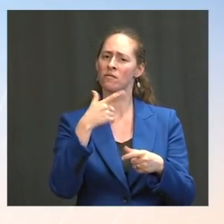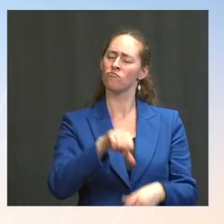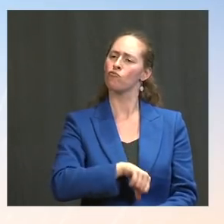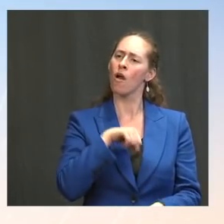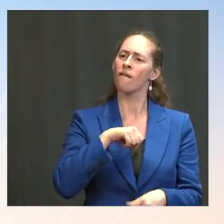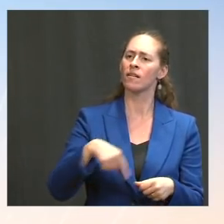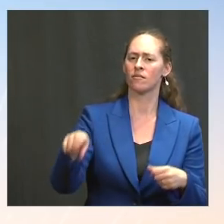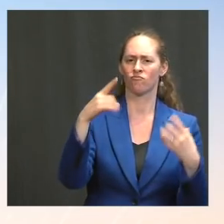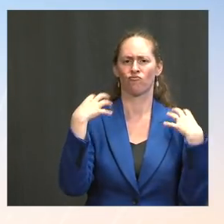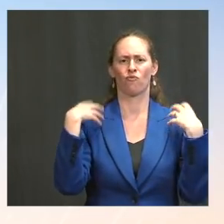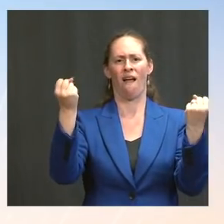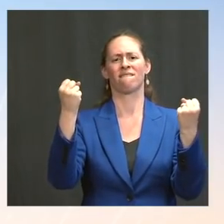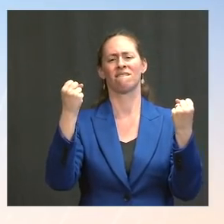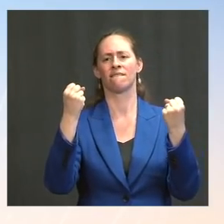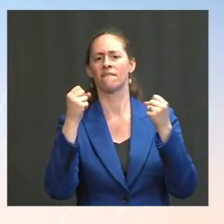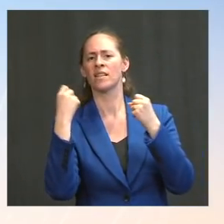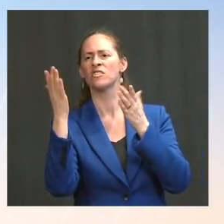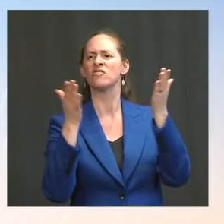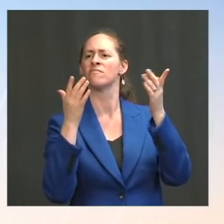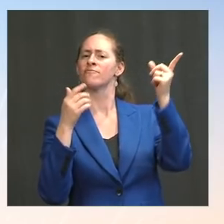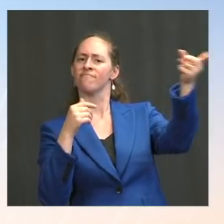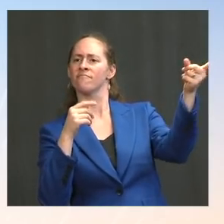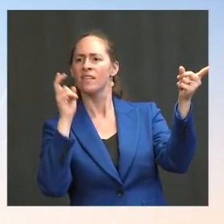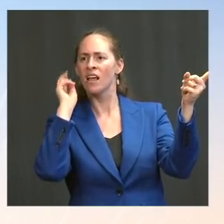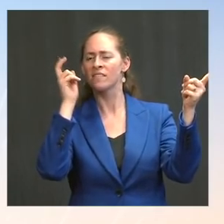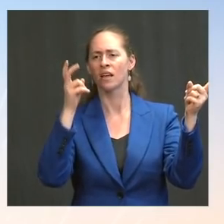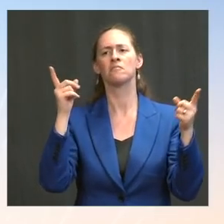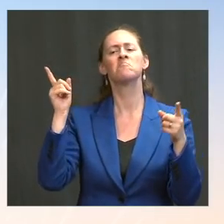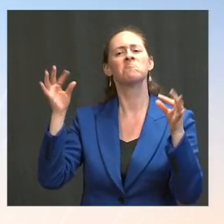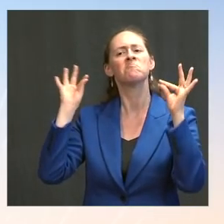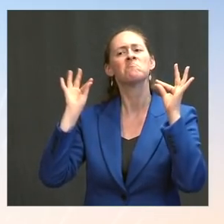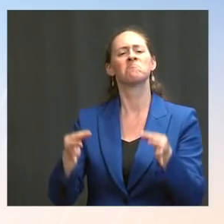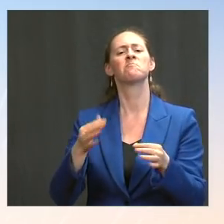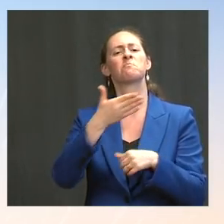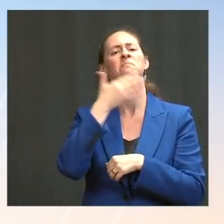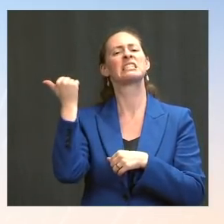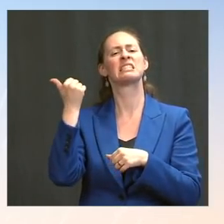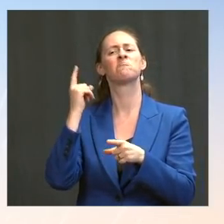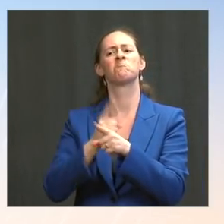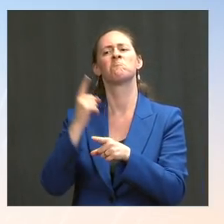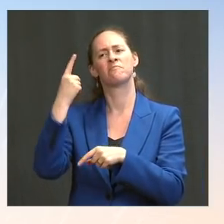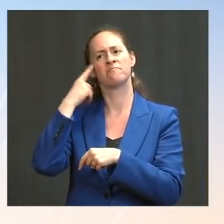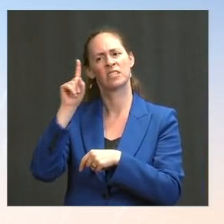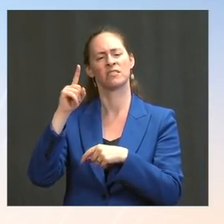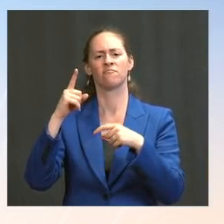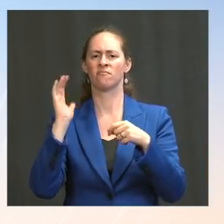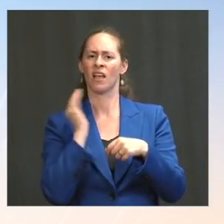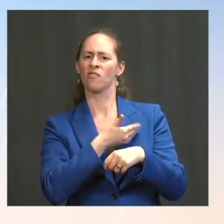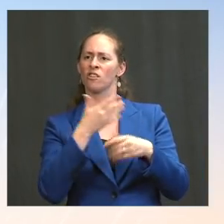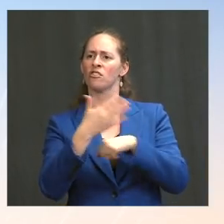and he is going to use every opportunity he can to thank them for their service, thank the families of those fallen service members